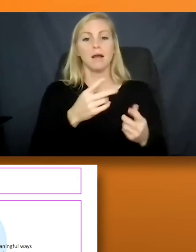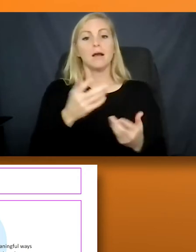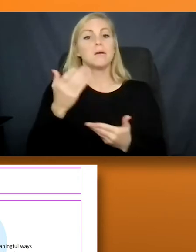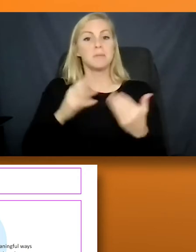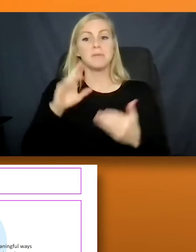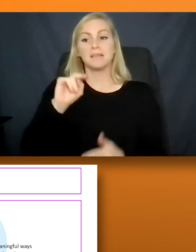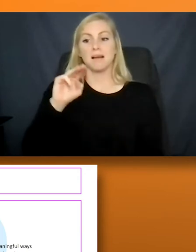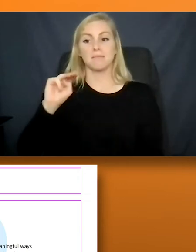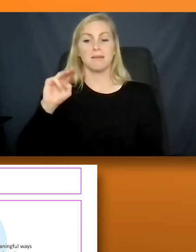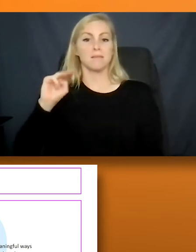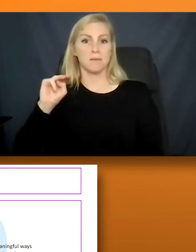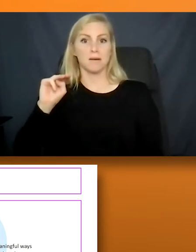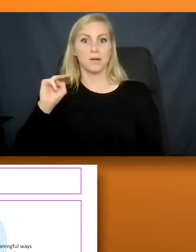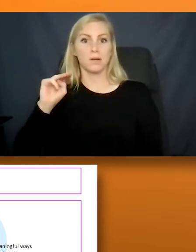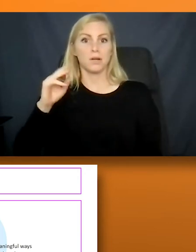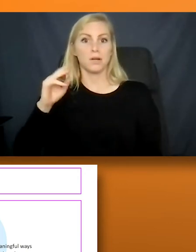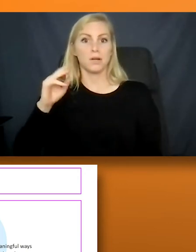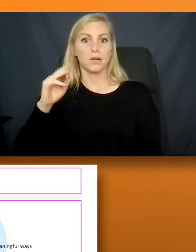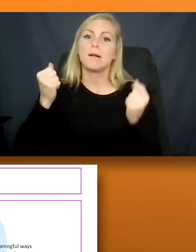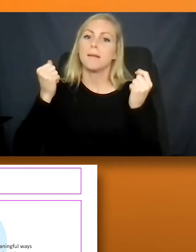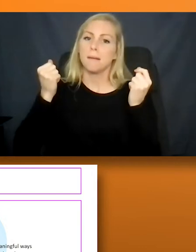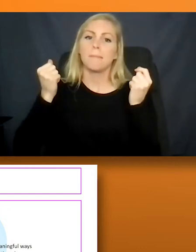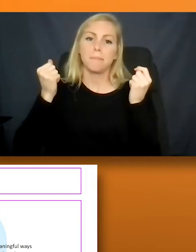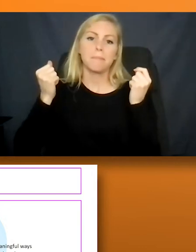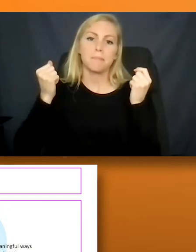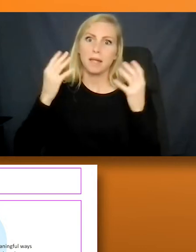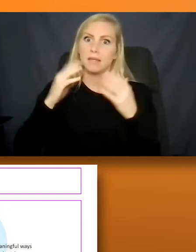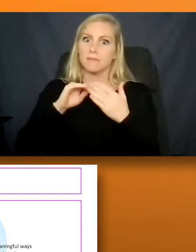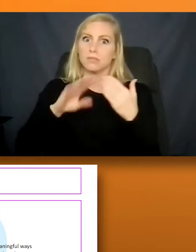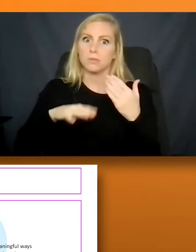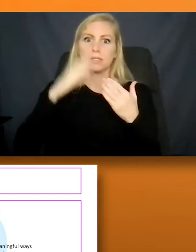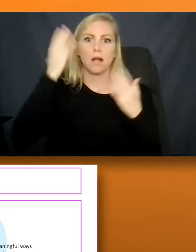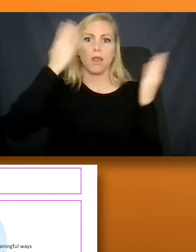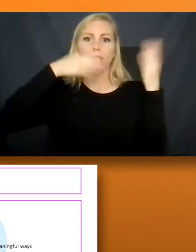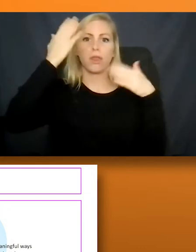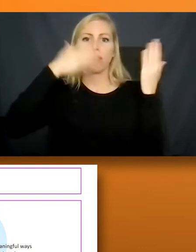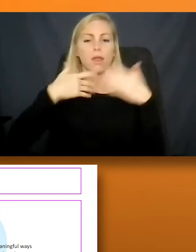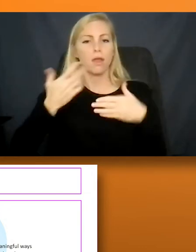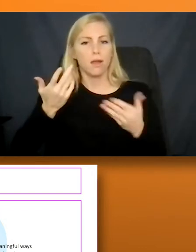It could be a non-manual marker, which we know a lot of our kids overlook.